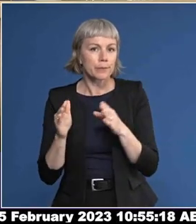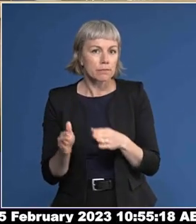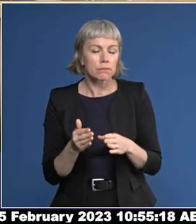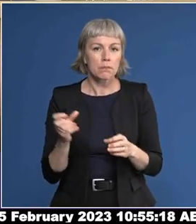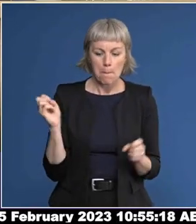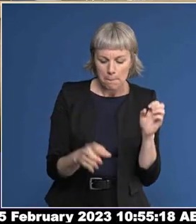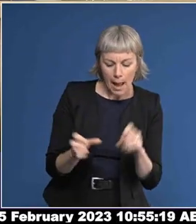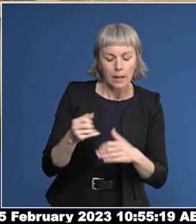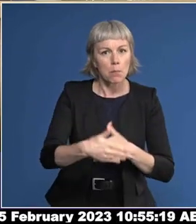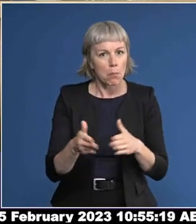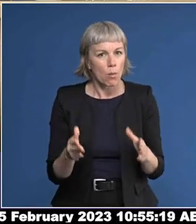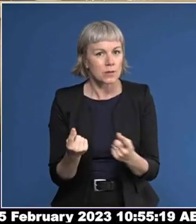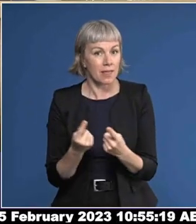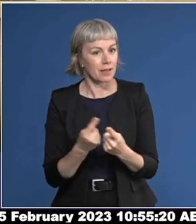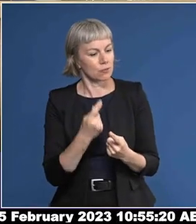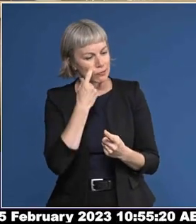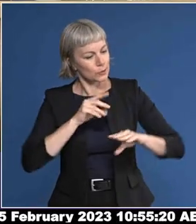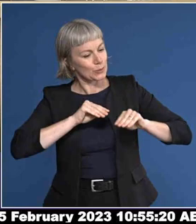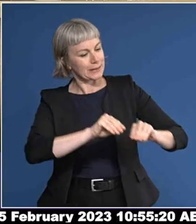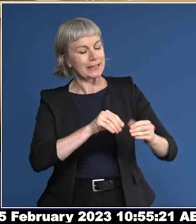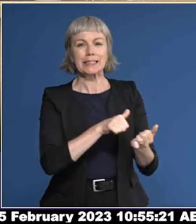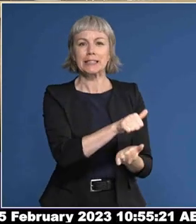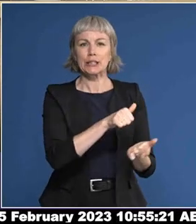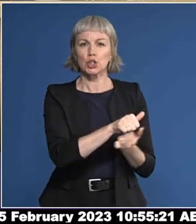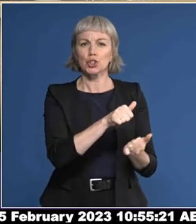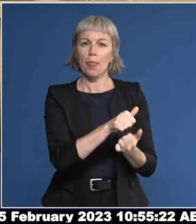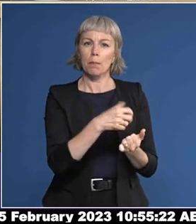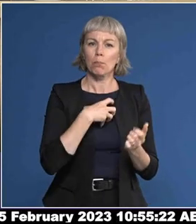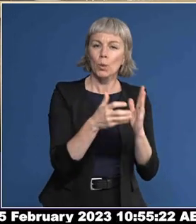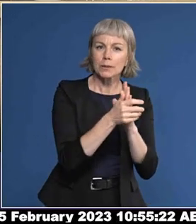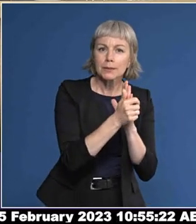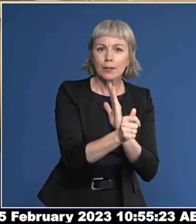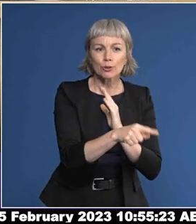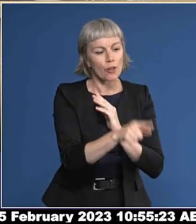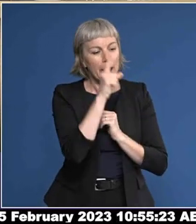career opportunities as well, give them choice about where they would like to work and what their career should look like.